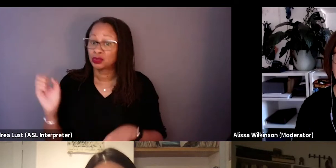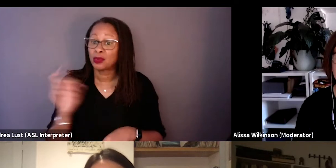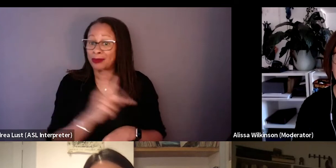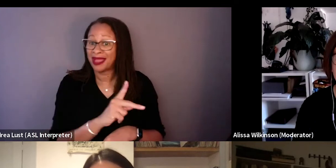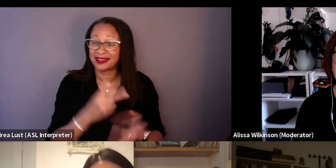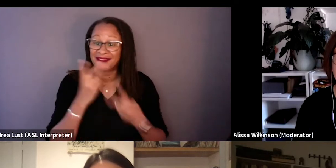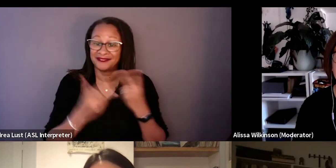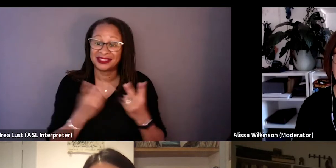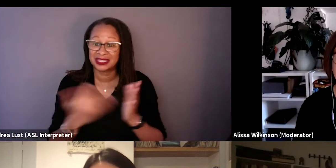and film with them.